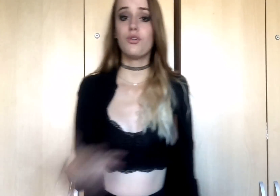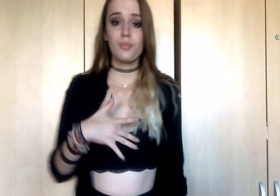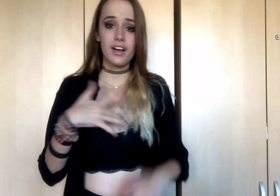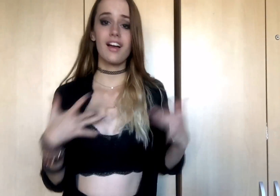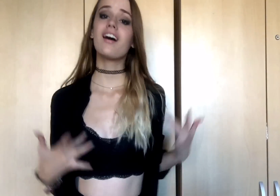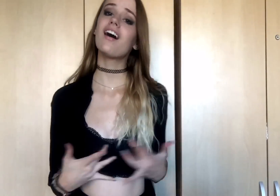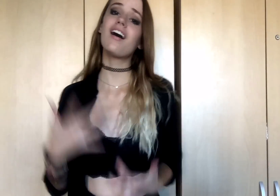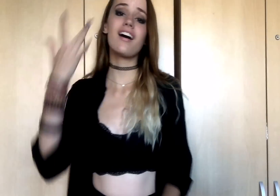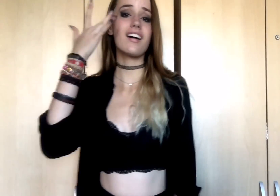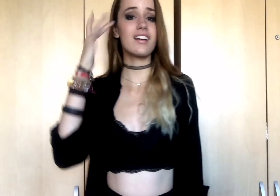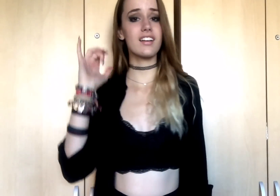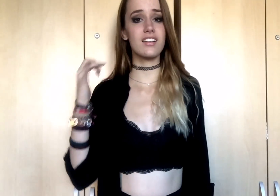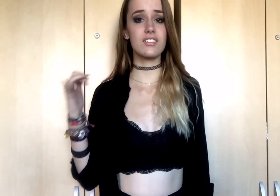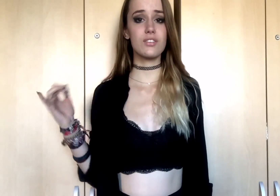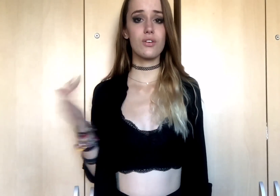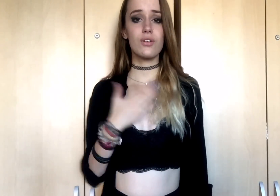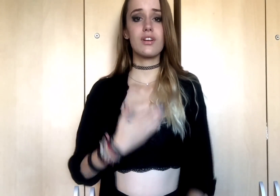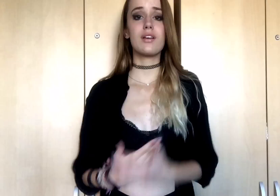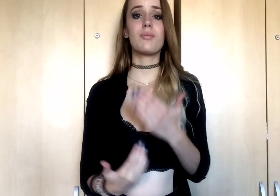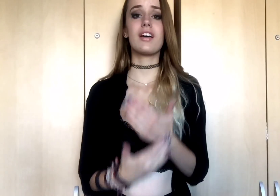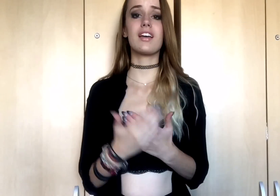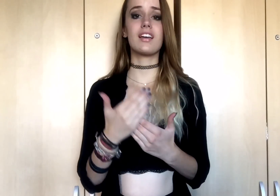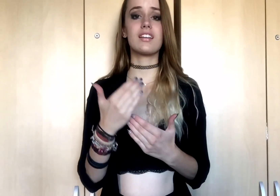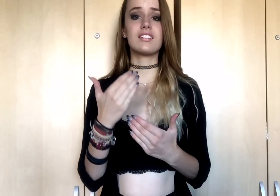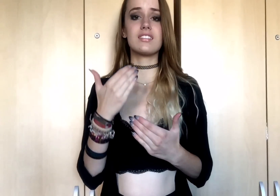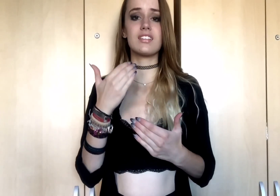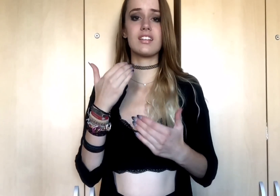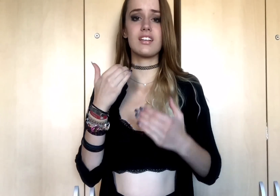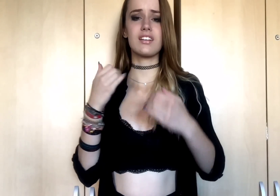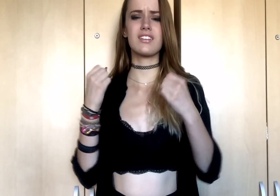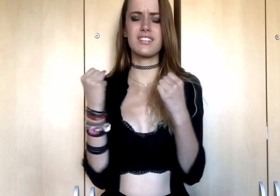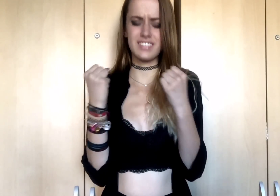Well my heart is gold and my hands are cold